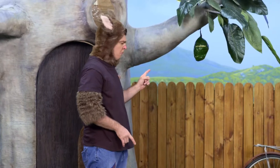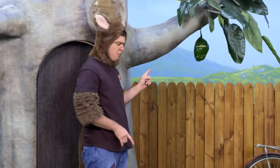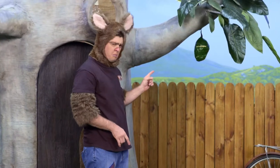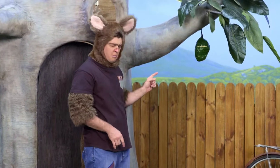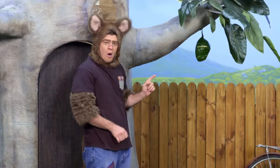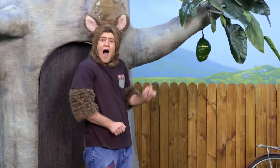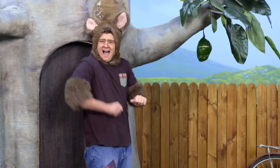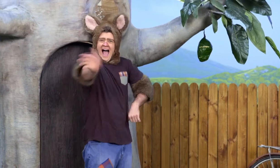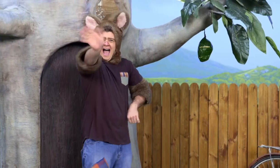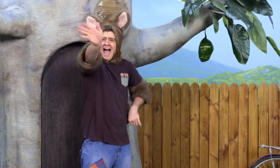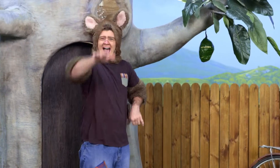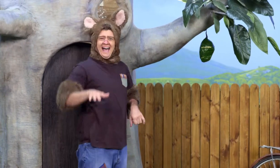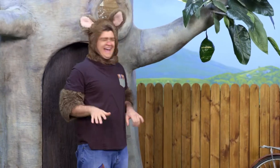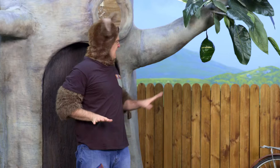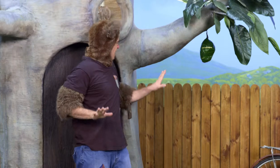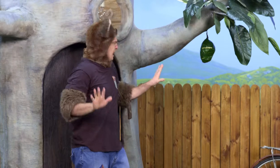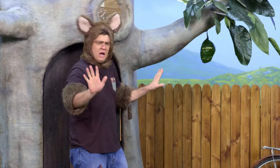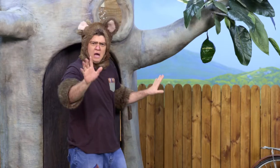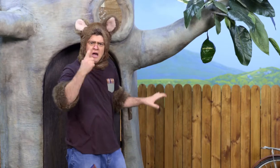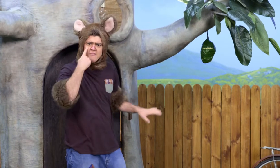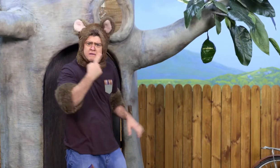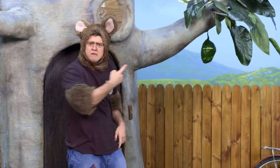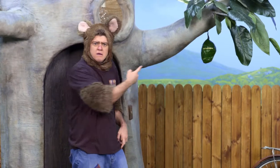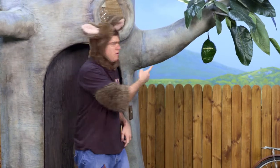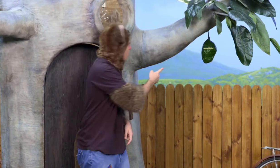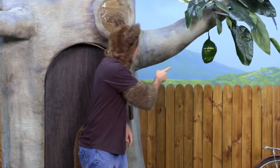What? Hello, everyone. Have a look at this.